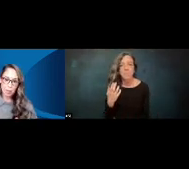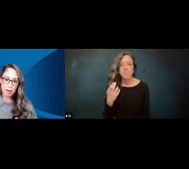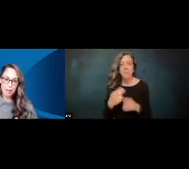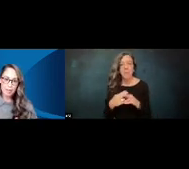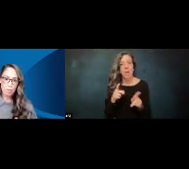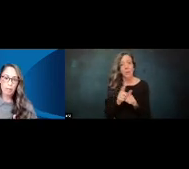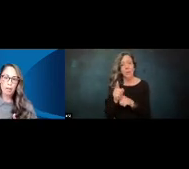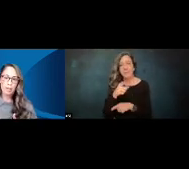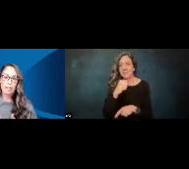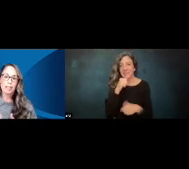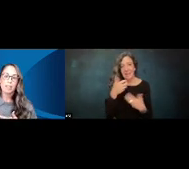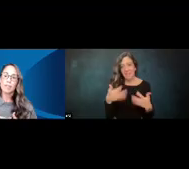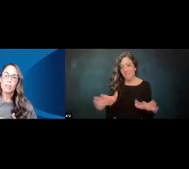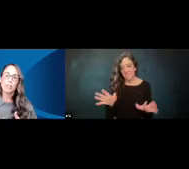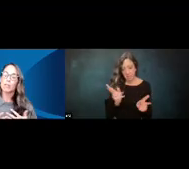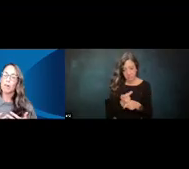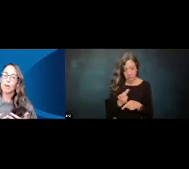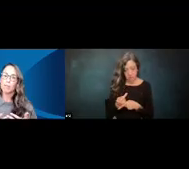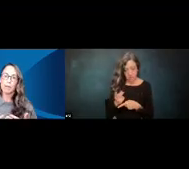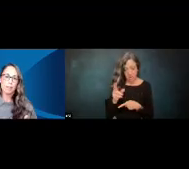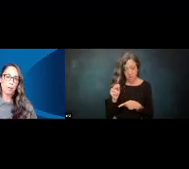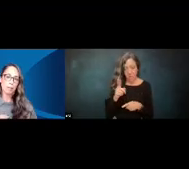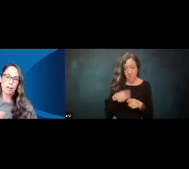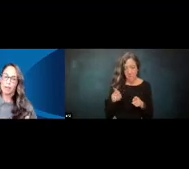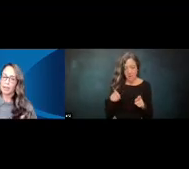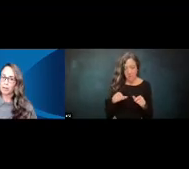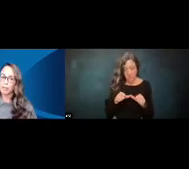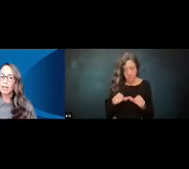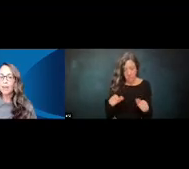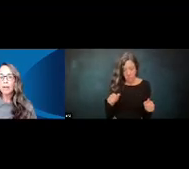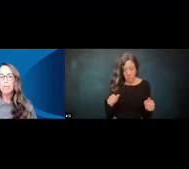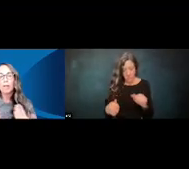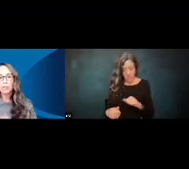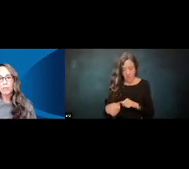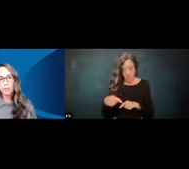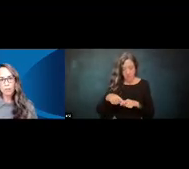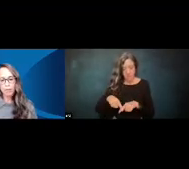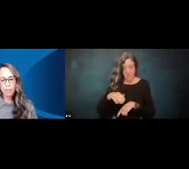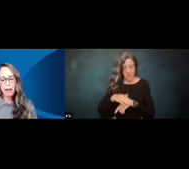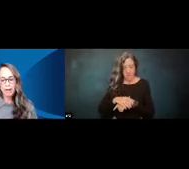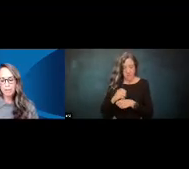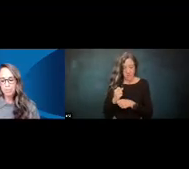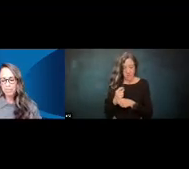finished product, but one that continues to evolve based both on annual data, but also user feedback.